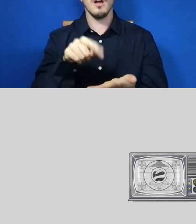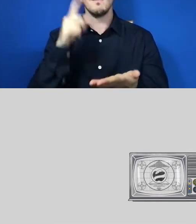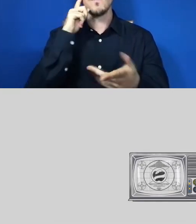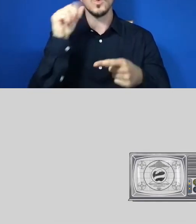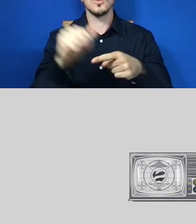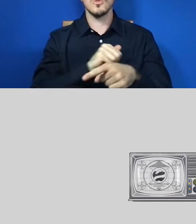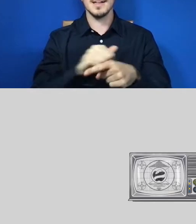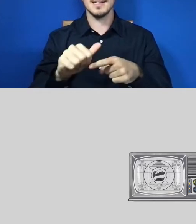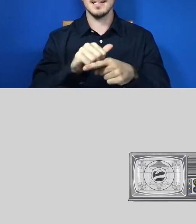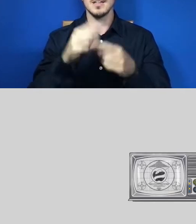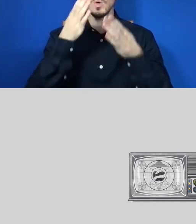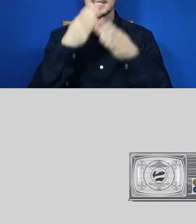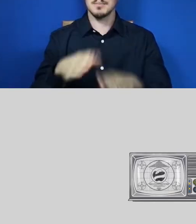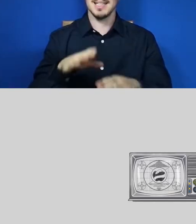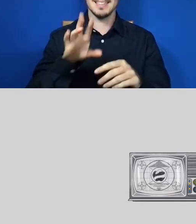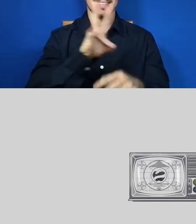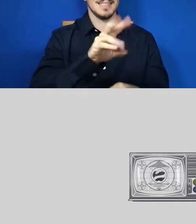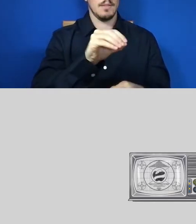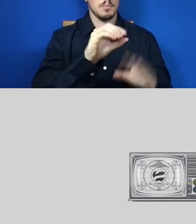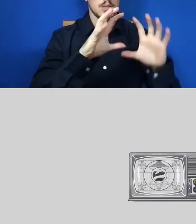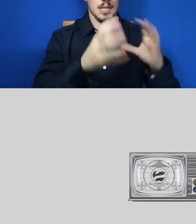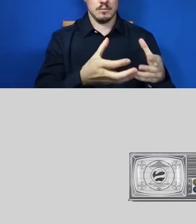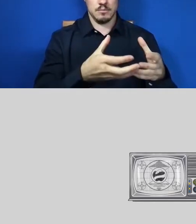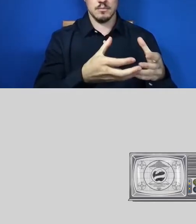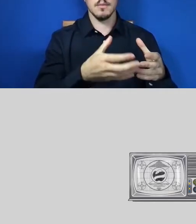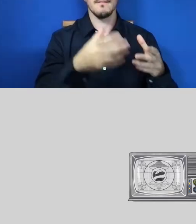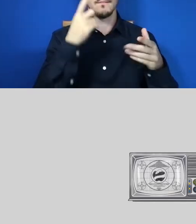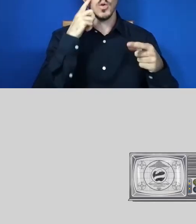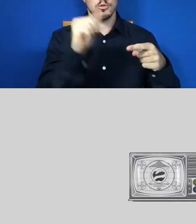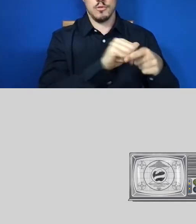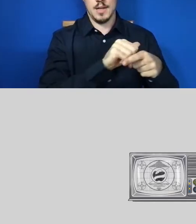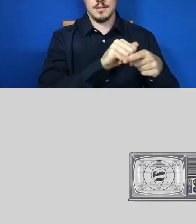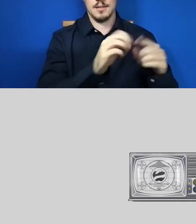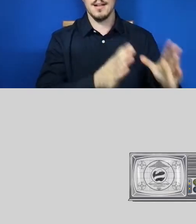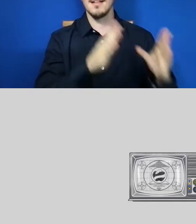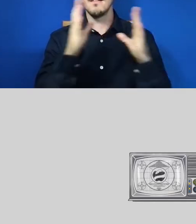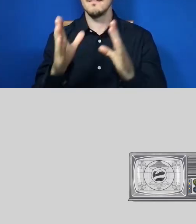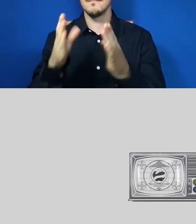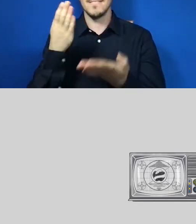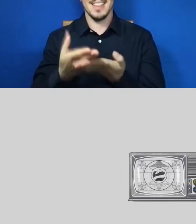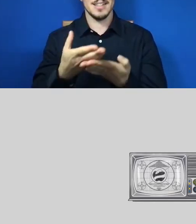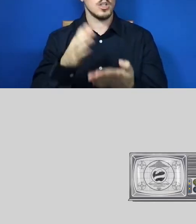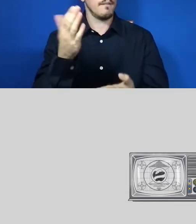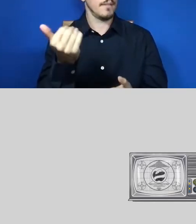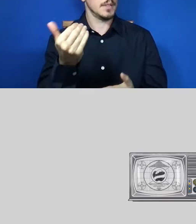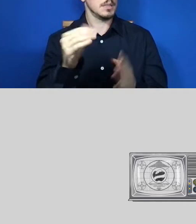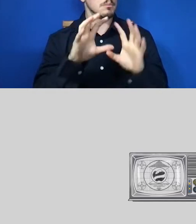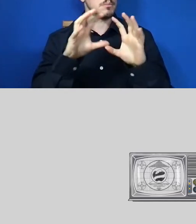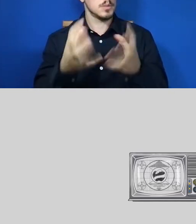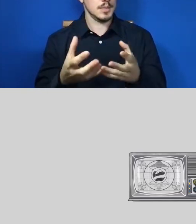For training data, let's say we want to split 70% and for our validation, I want 15% of the data and for our testing dataset,